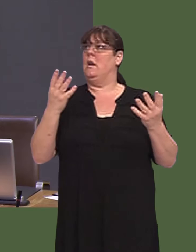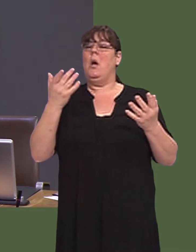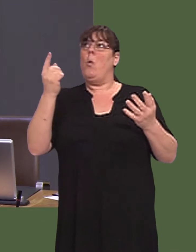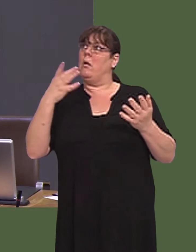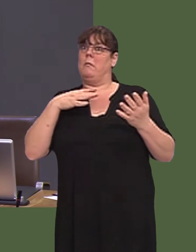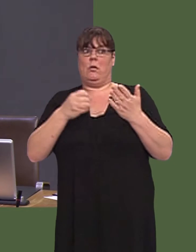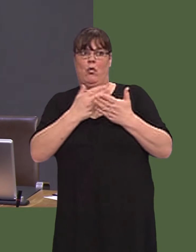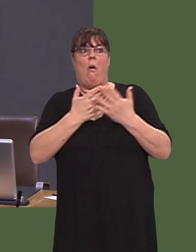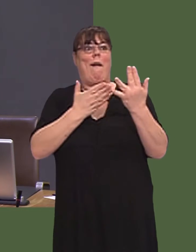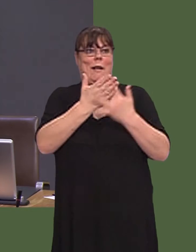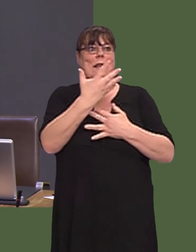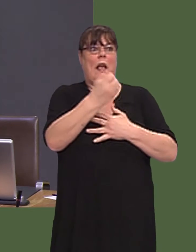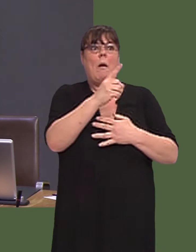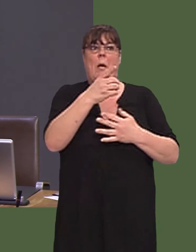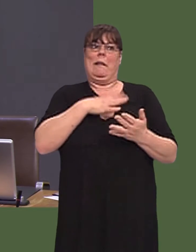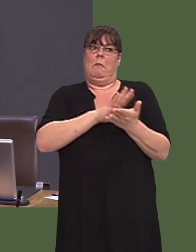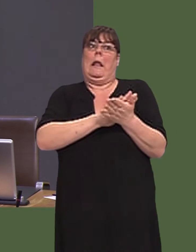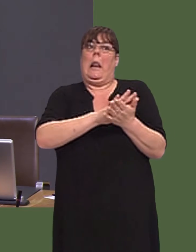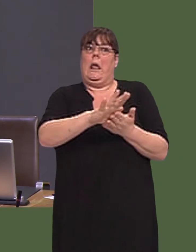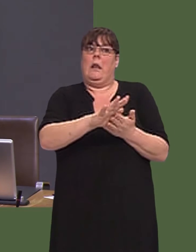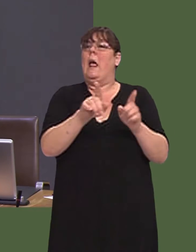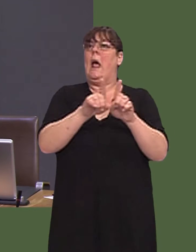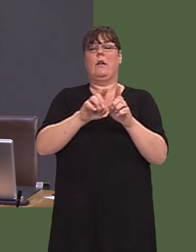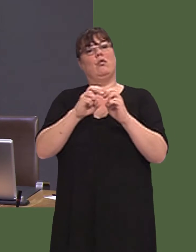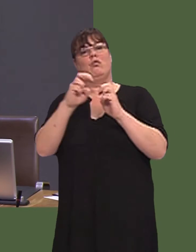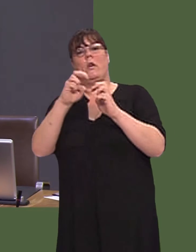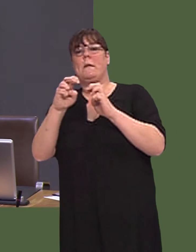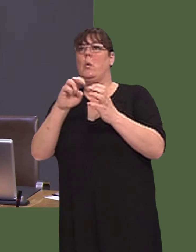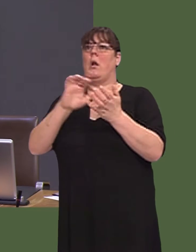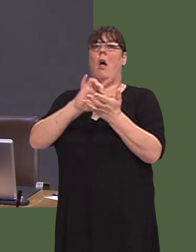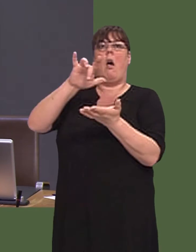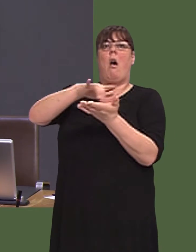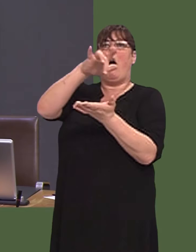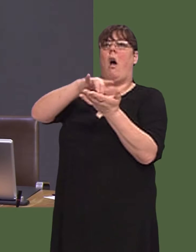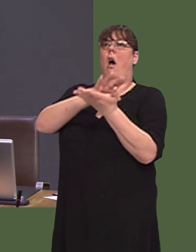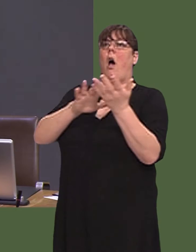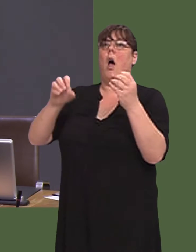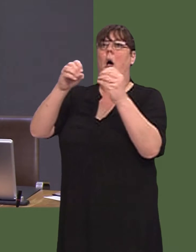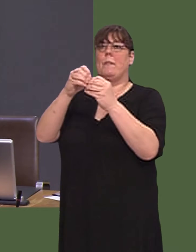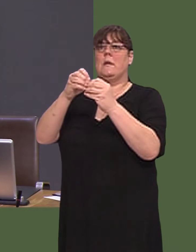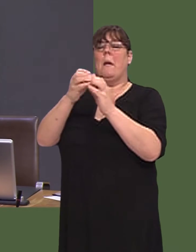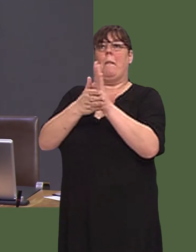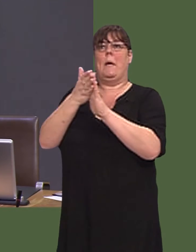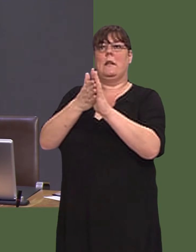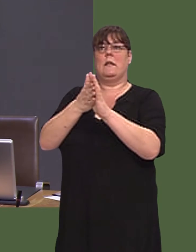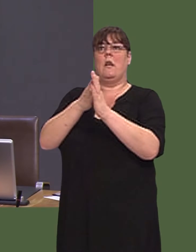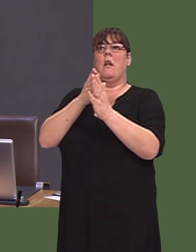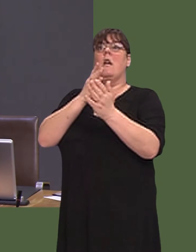Will you also look at the opportunities gained in transport hubs around railway stations, so that disabled access is not just on the station itself, but is also getting to the